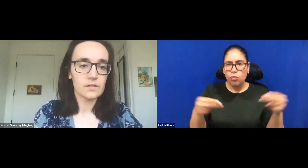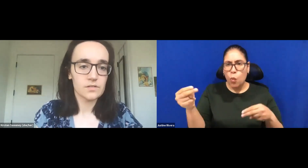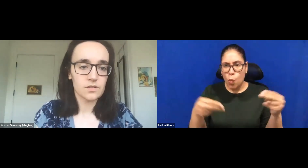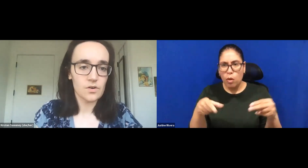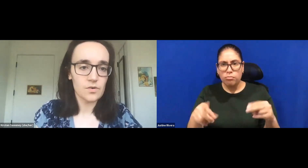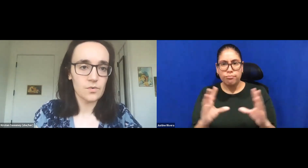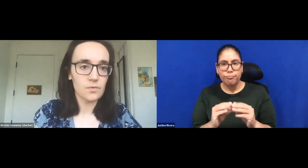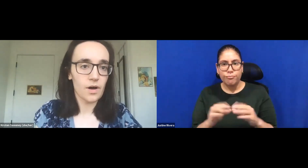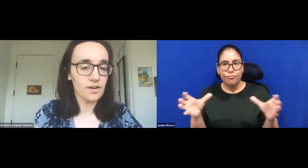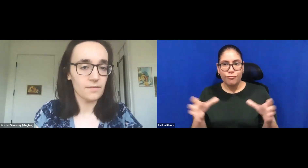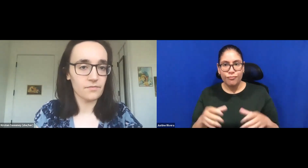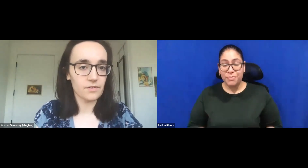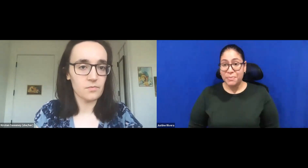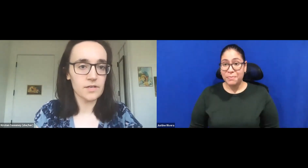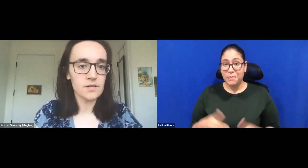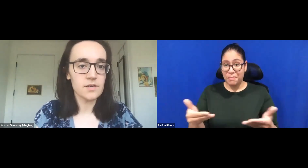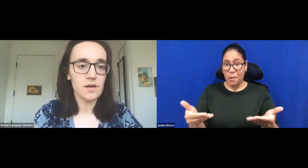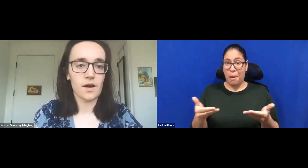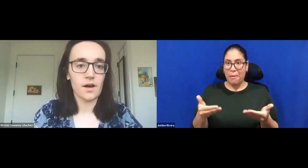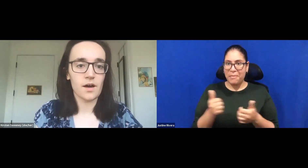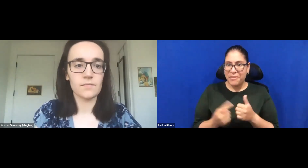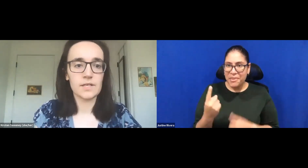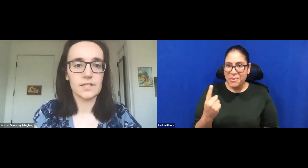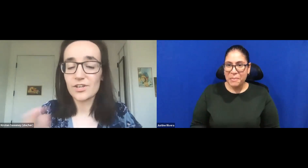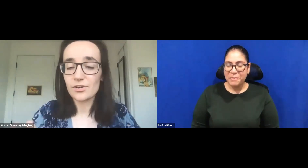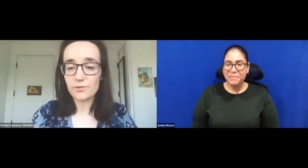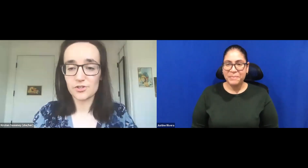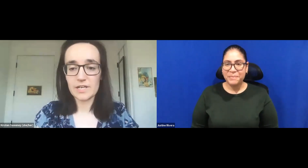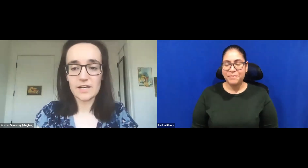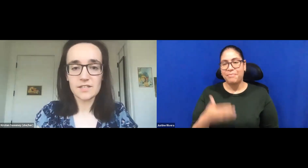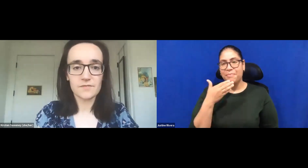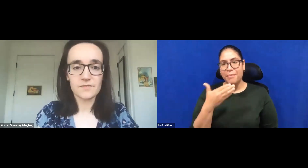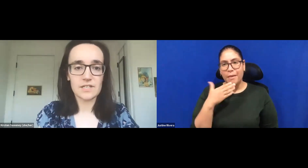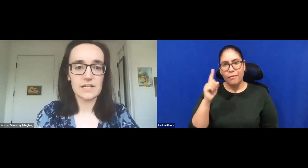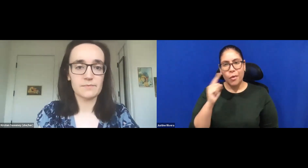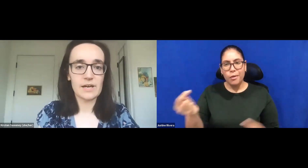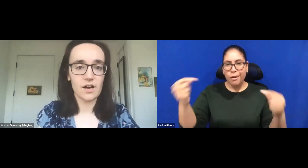So welcome, everyone. Thank you for joining us for today's panel